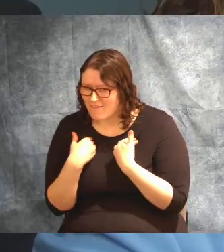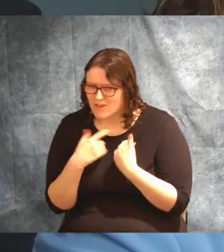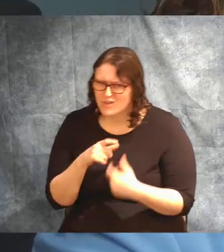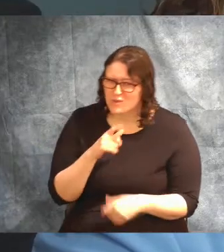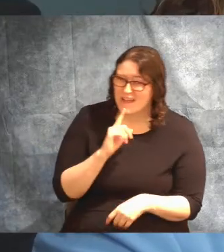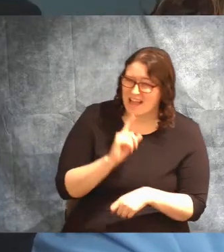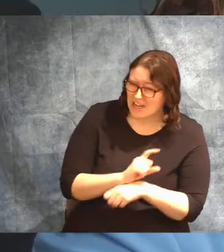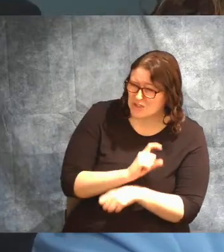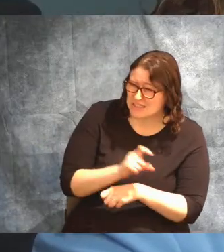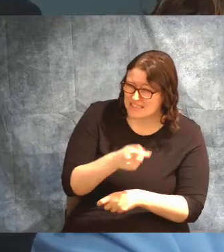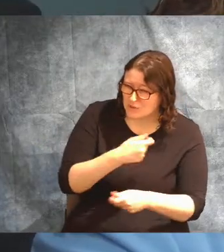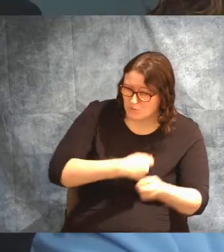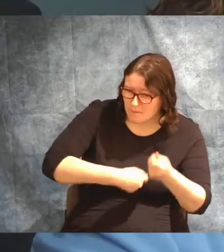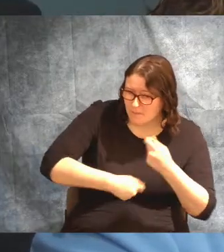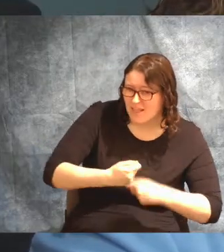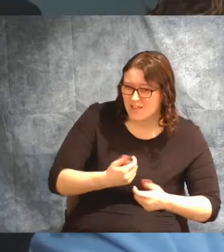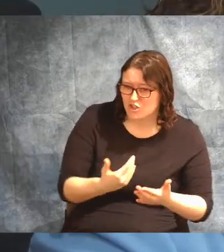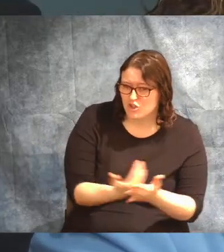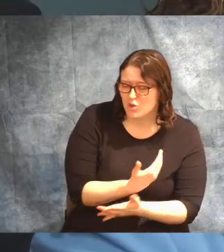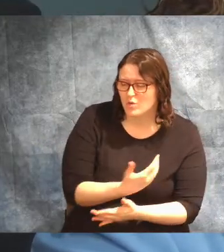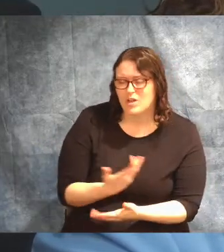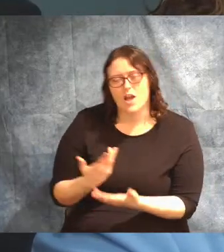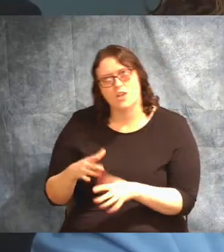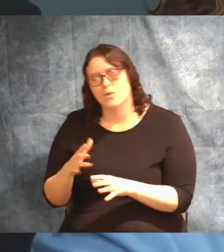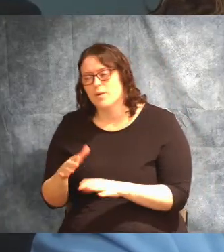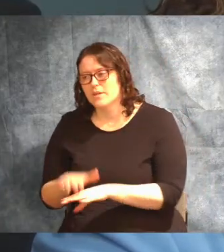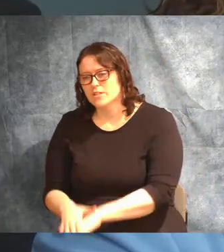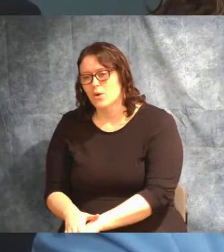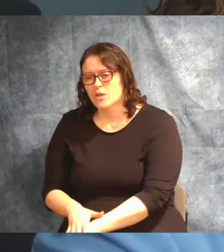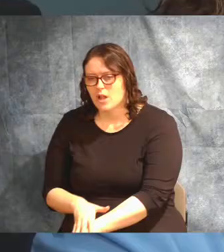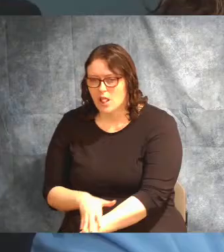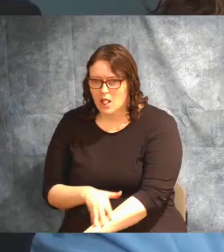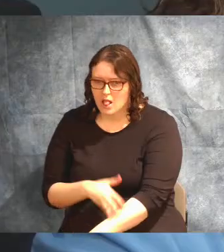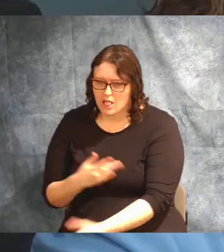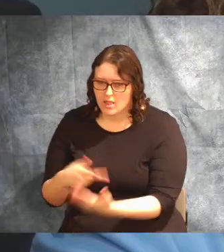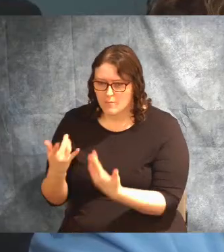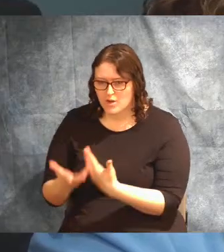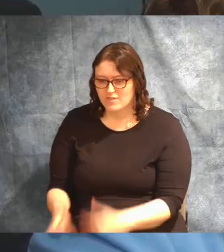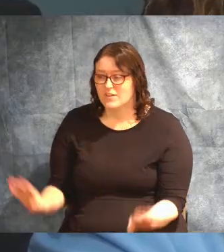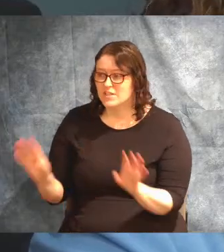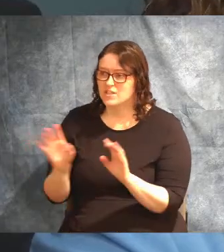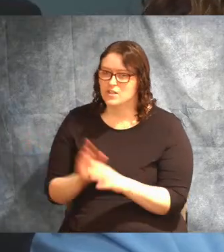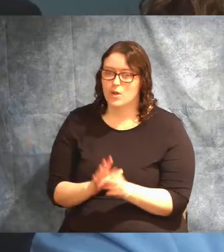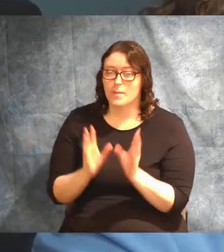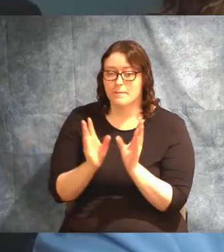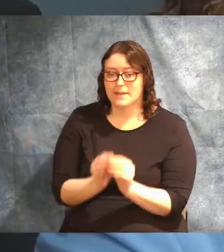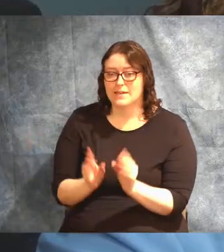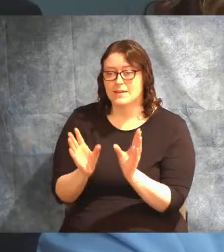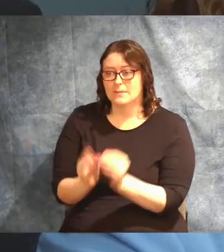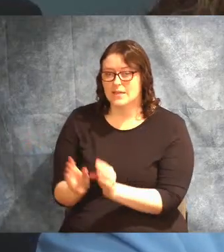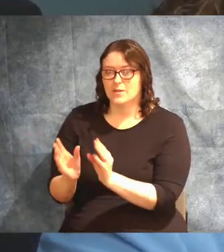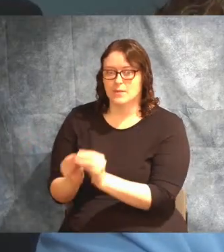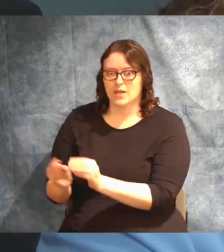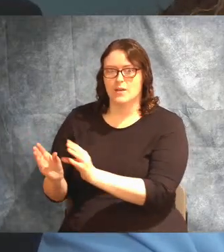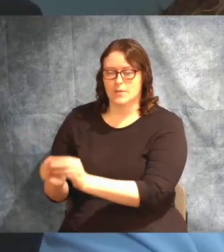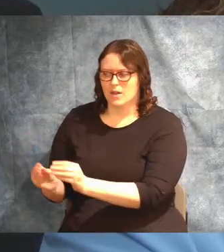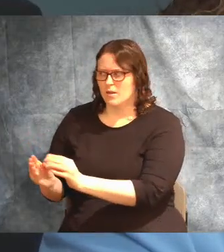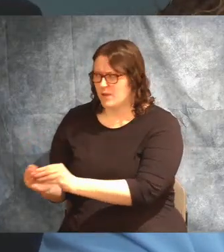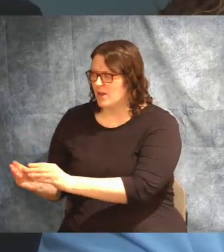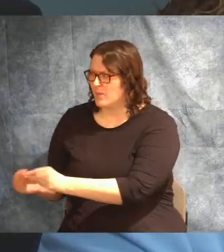And I want us to move. Don't move so slow that the project be over with this. Oh, we had the meeting and then a meeting and then a meeting. But next time when we ever do seats again,